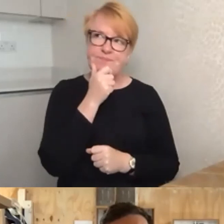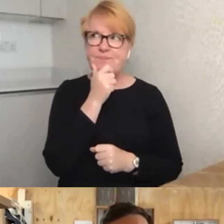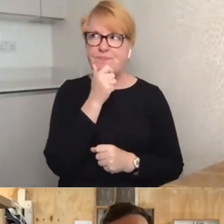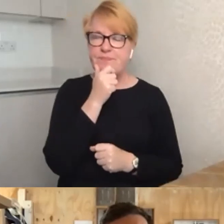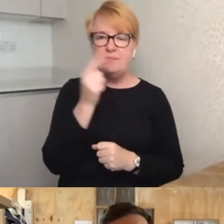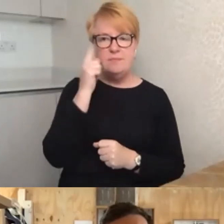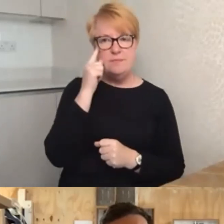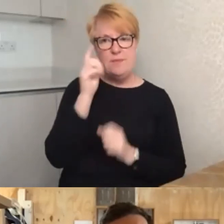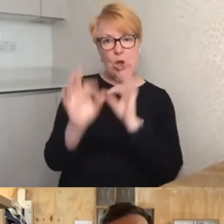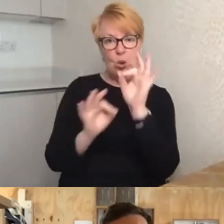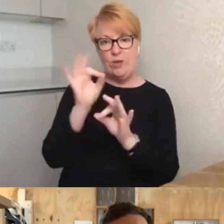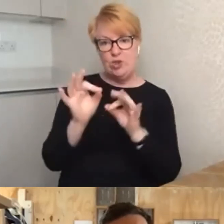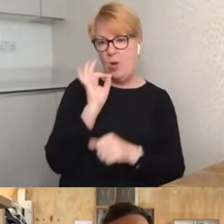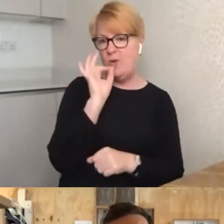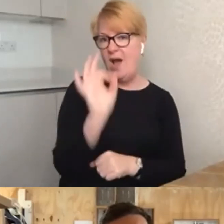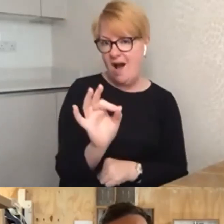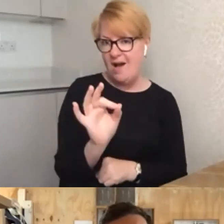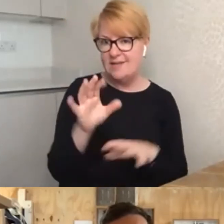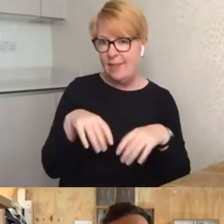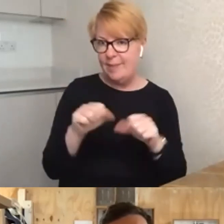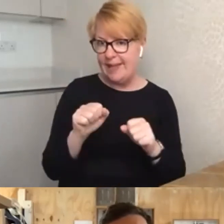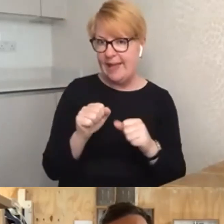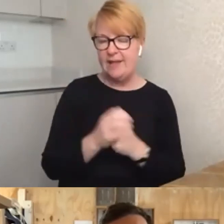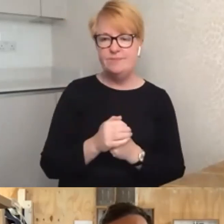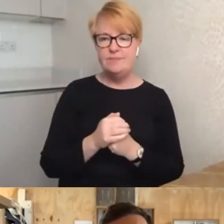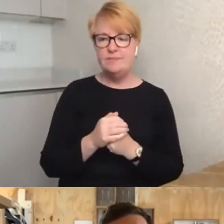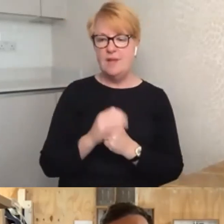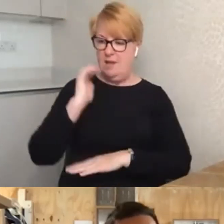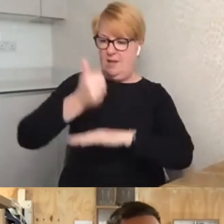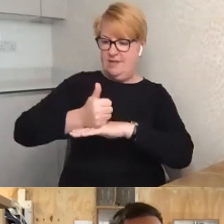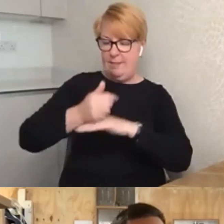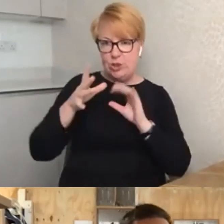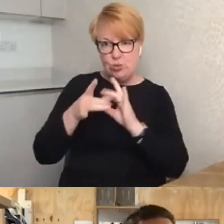ask at the beginning, or once a relationship has been established is what do people need?